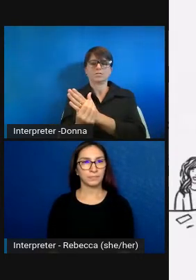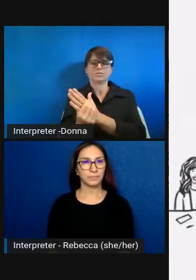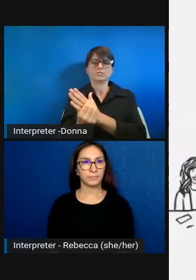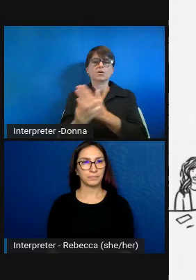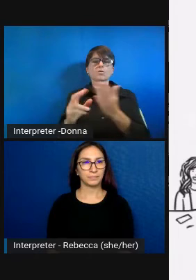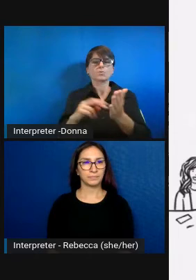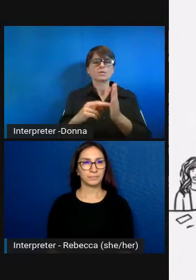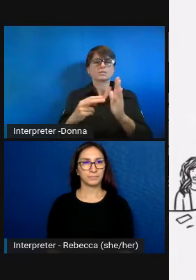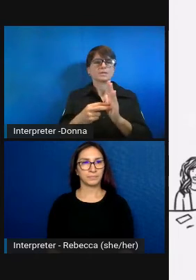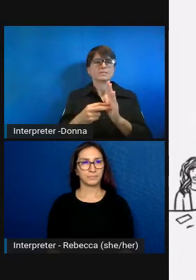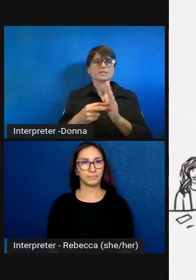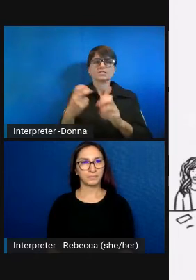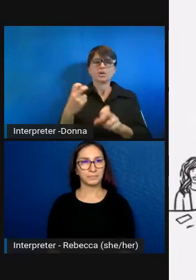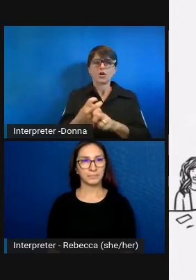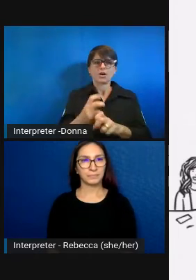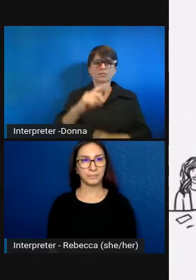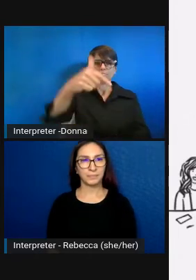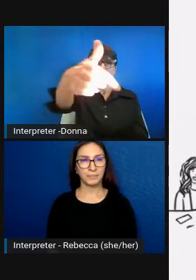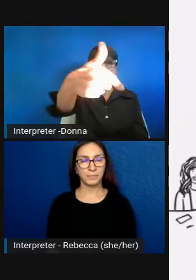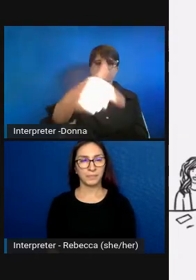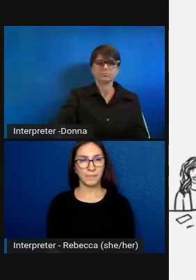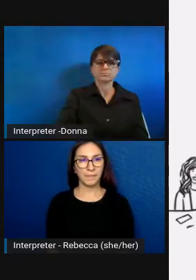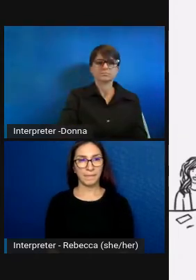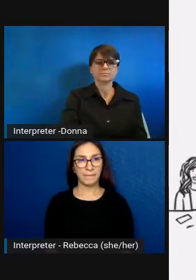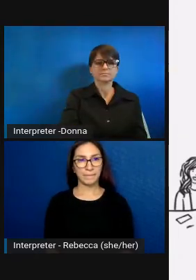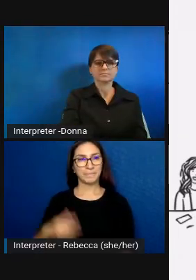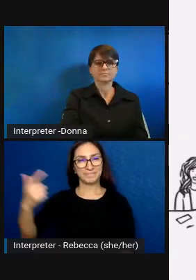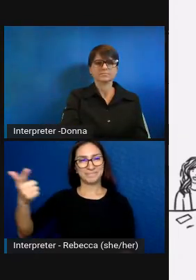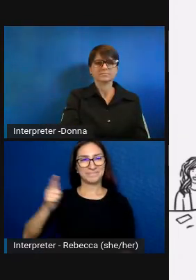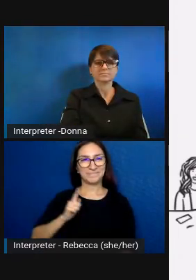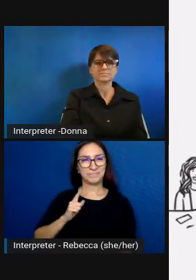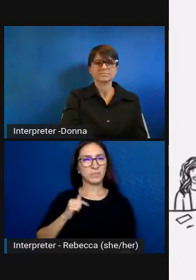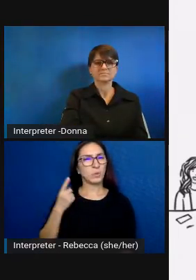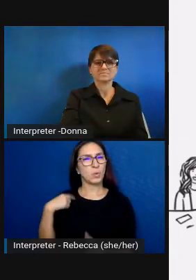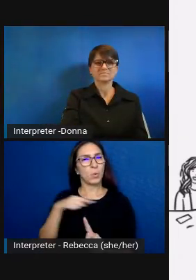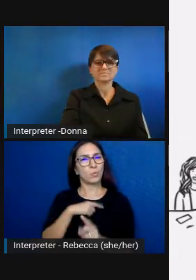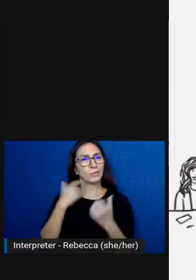We tried to solve previously mentioned issues in the WordPress way